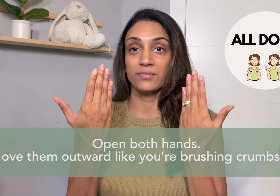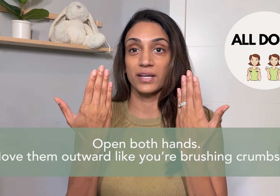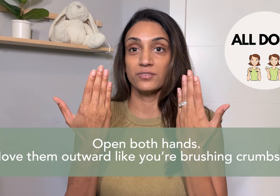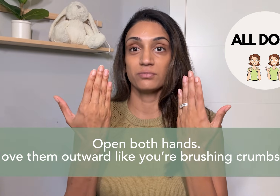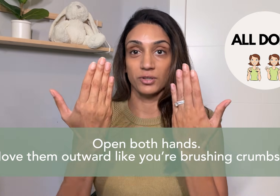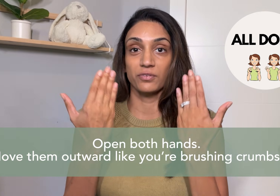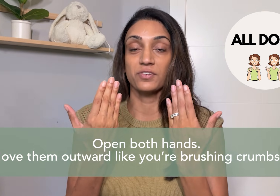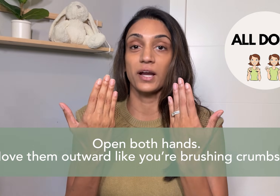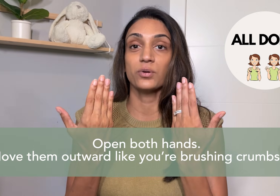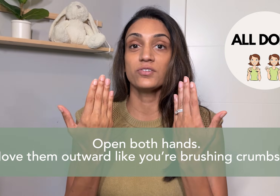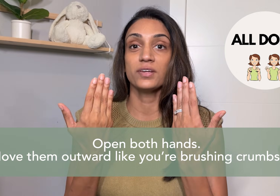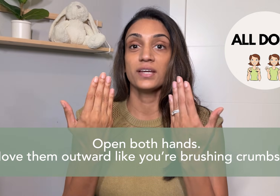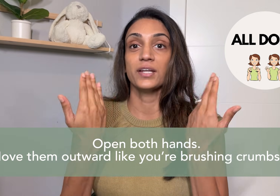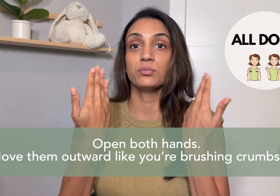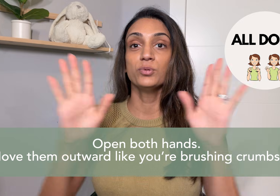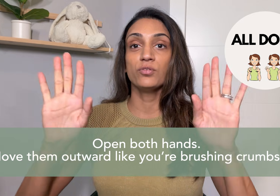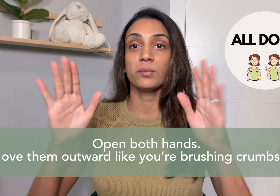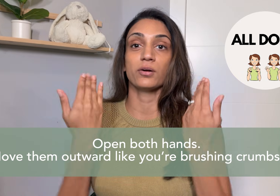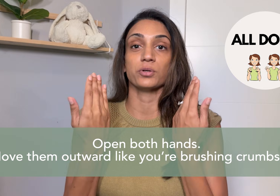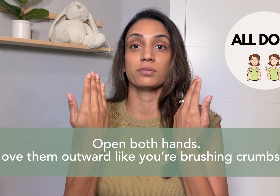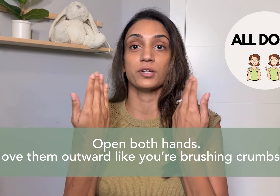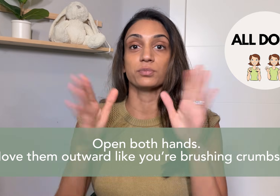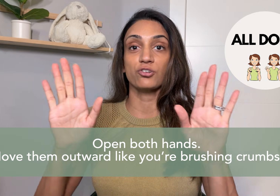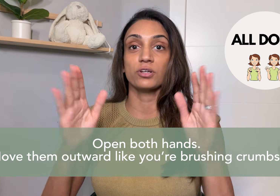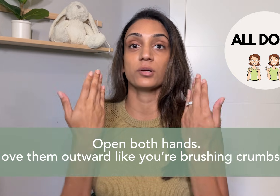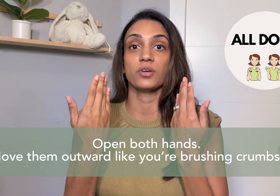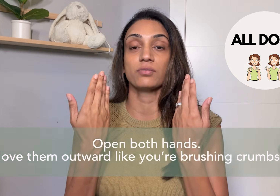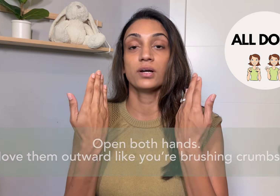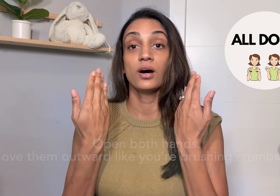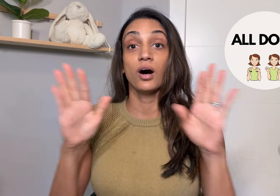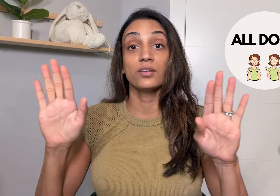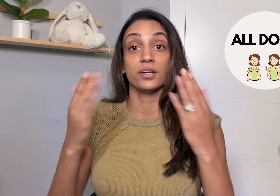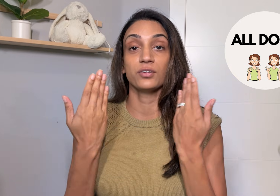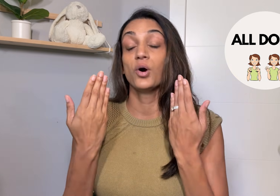Hands are facing outwards and you move them outward like you're brushing crumbs off. All done.